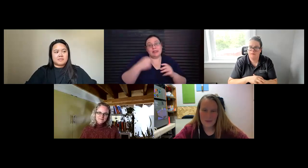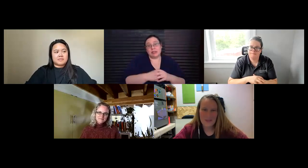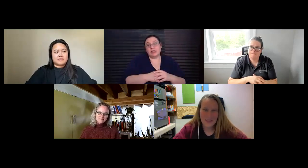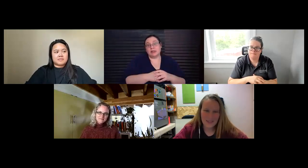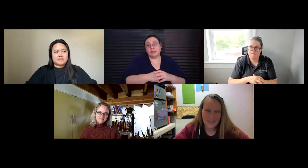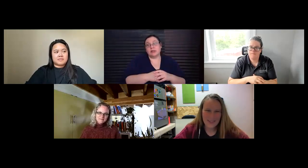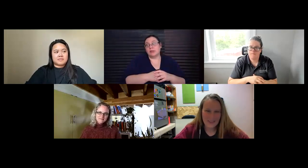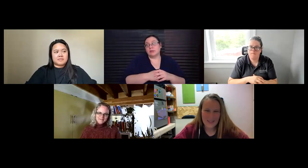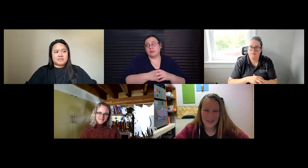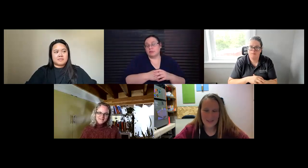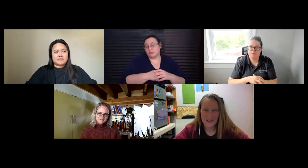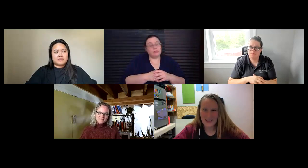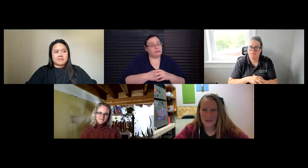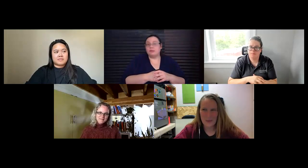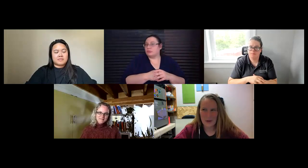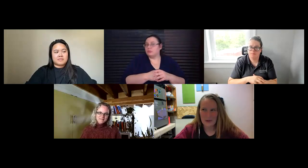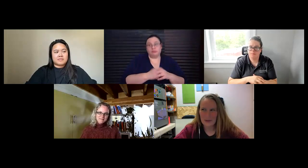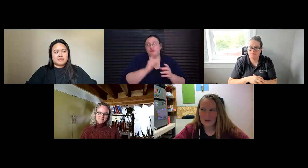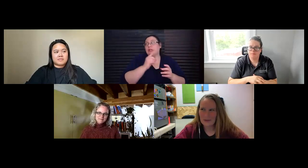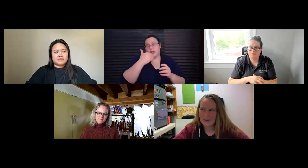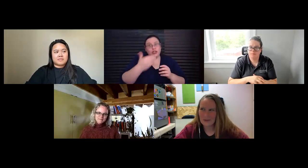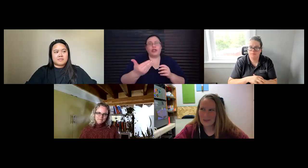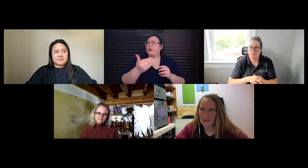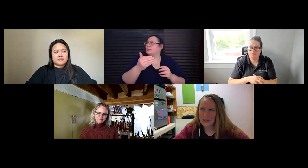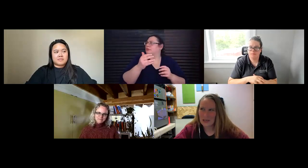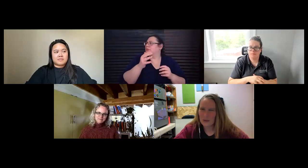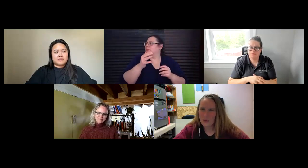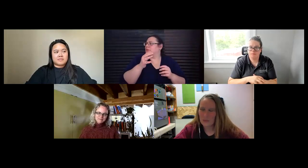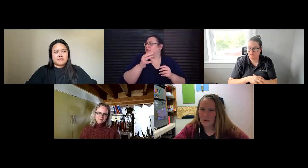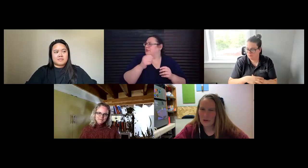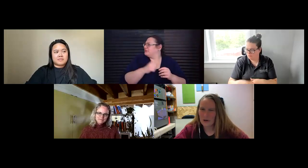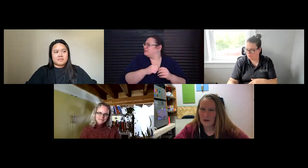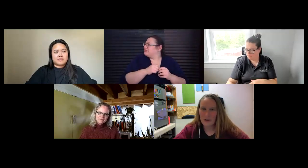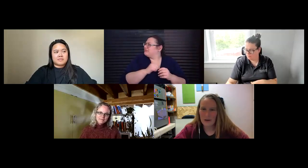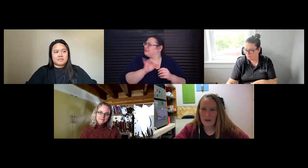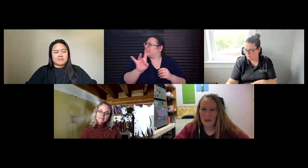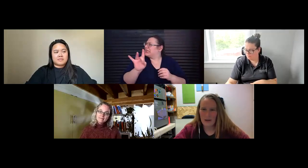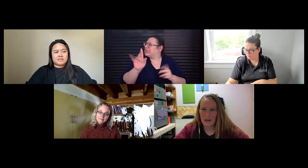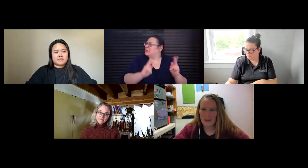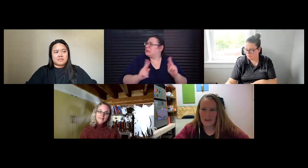It was really good. There was about I think eight people there.